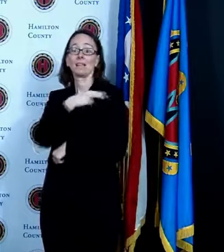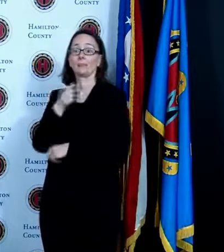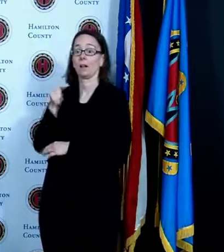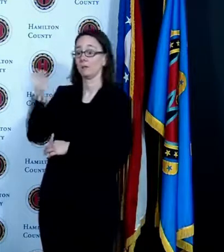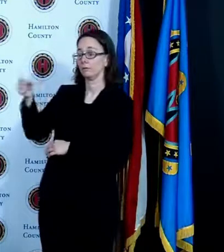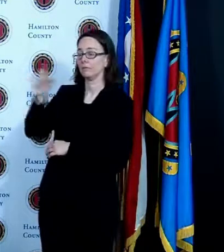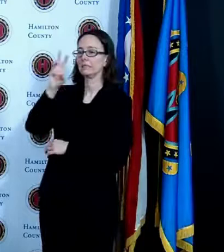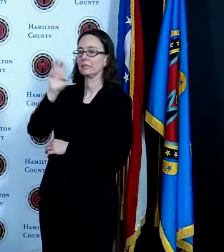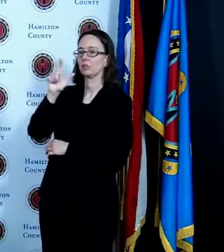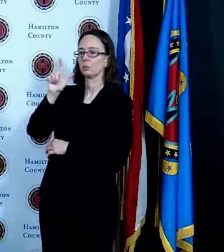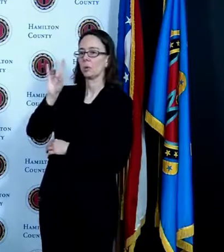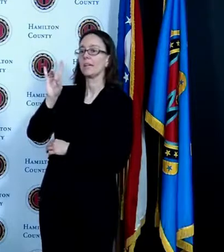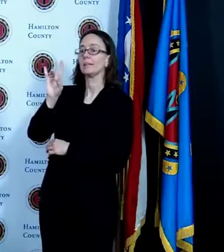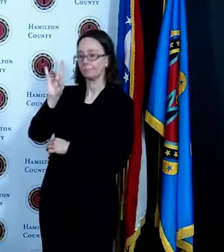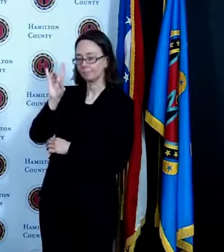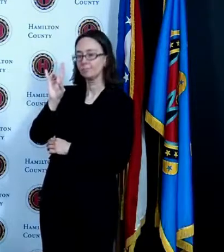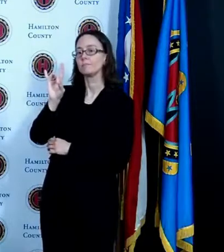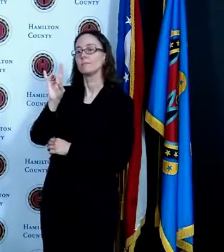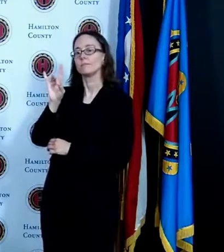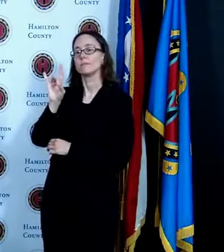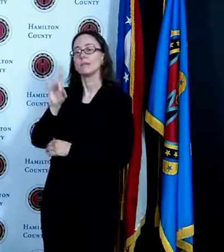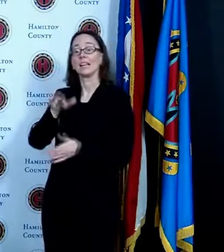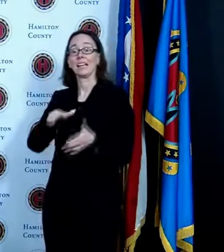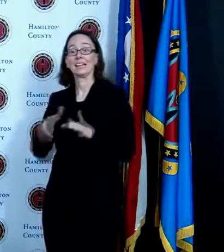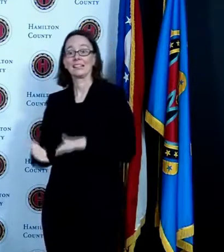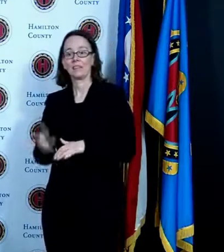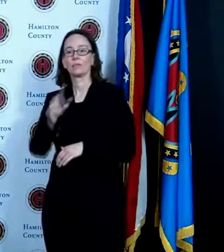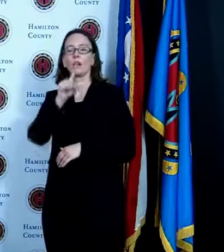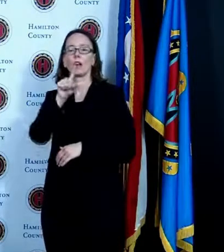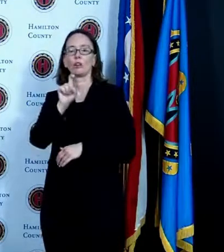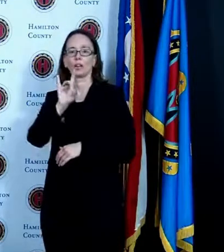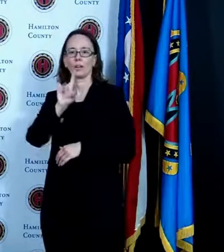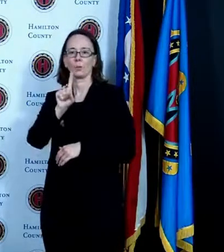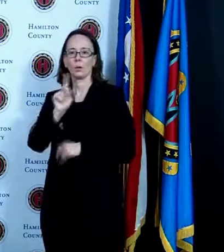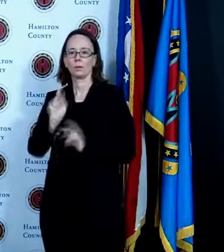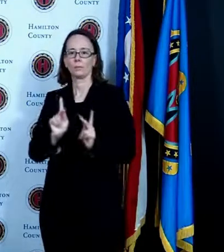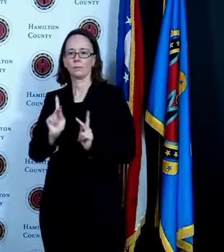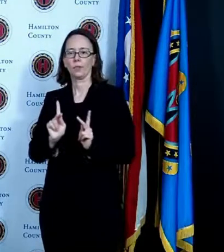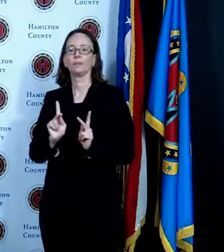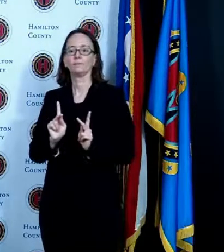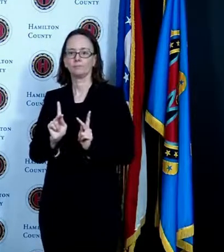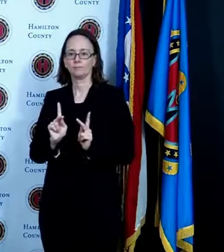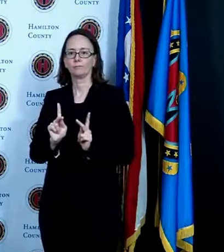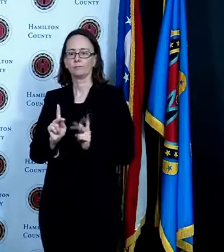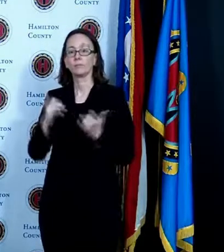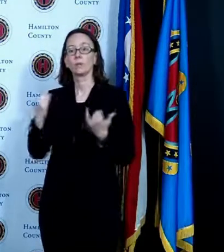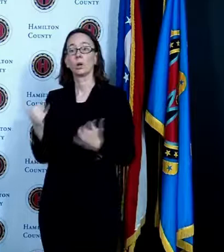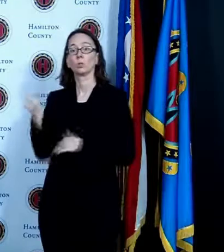Hamilton County today we are going to get an update on those numbers from